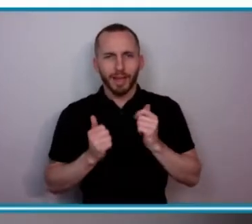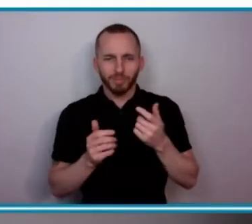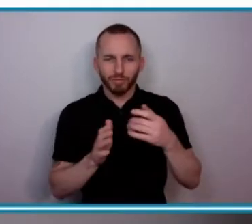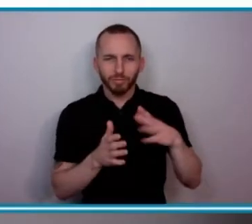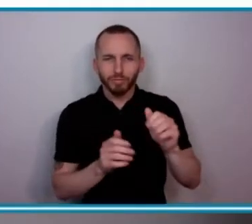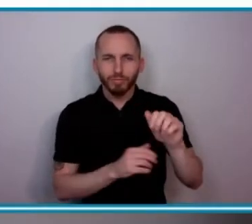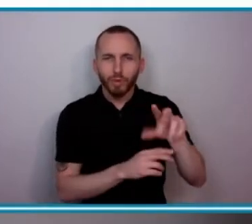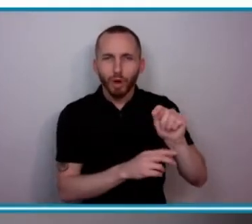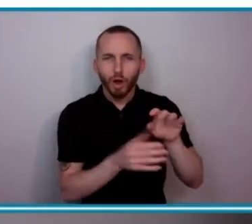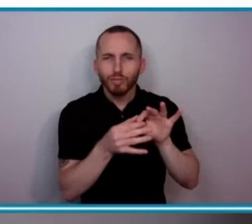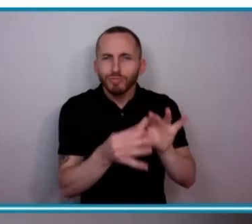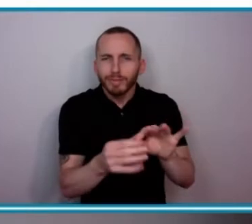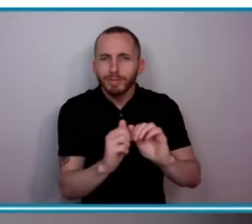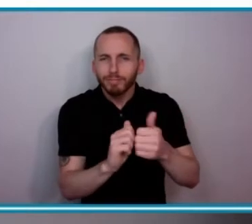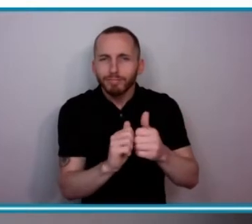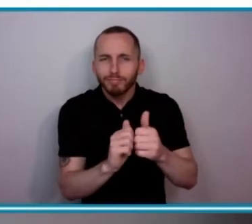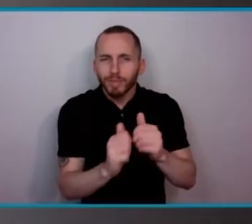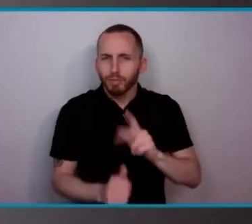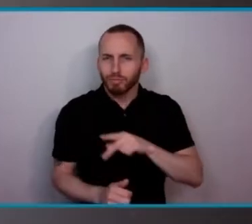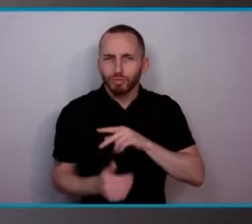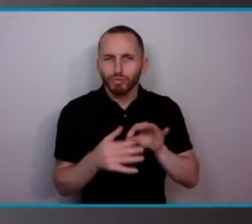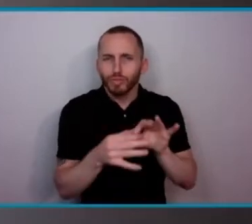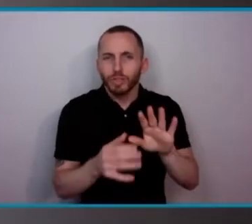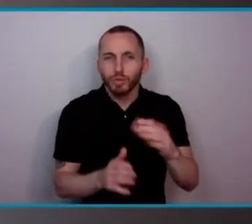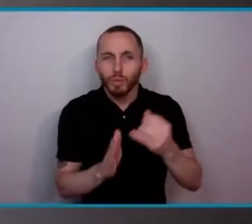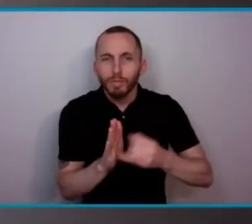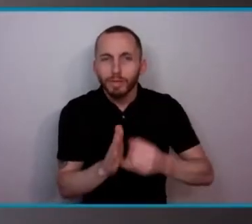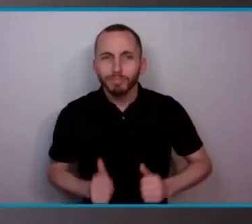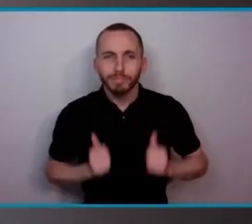Well, it's a really interesting and fun question.